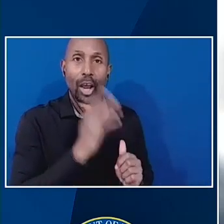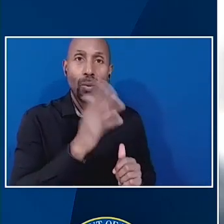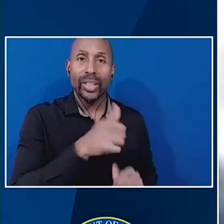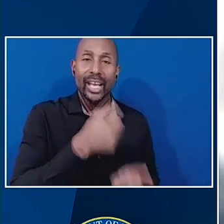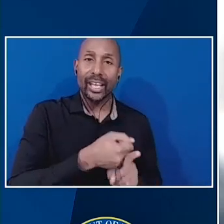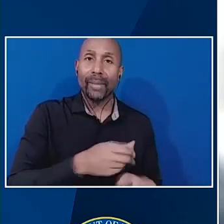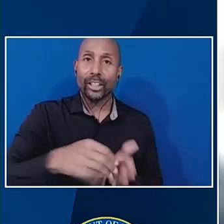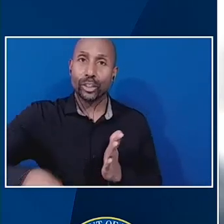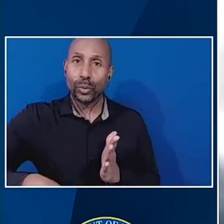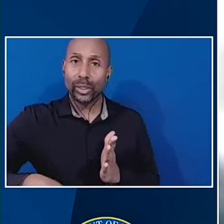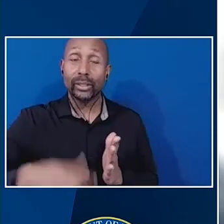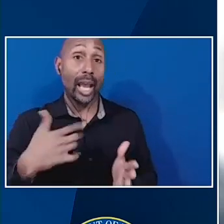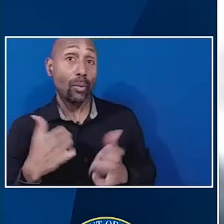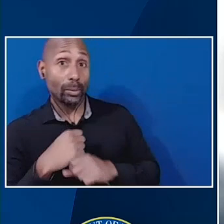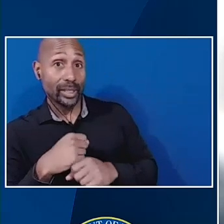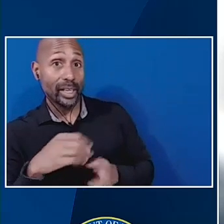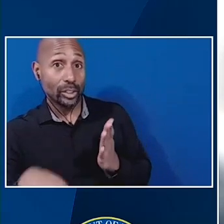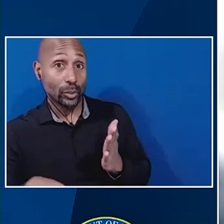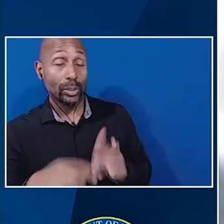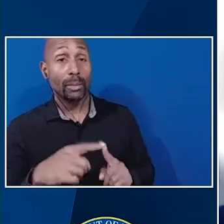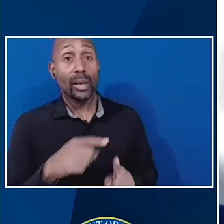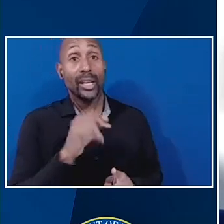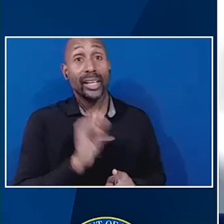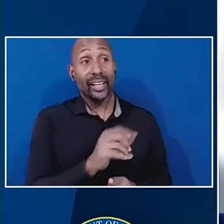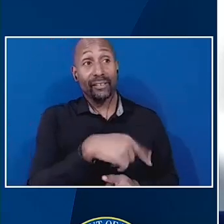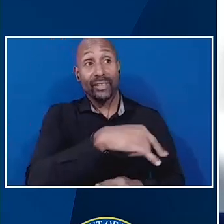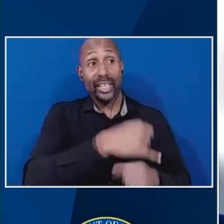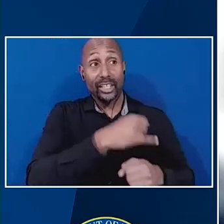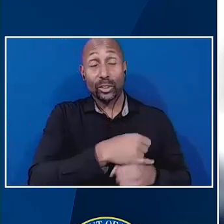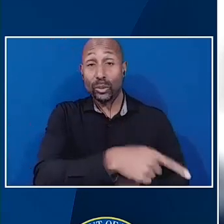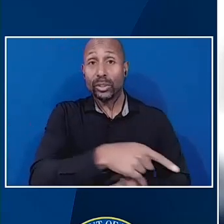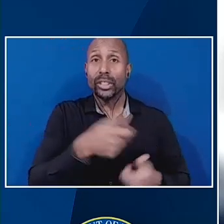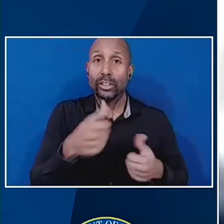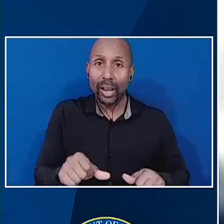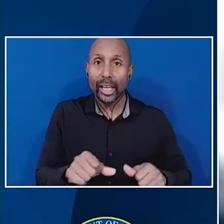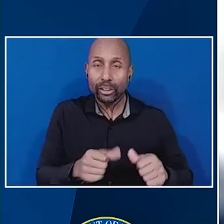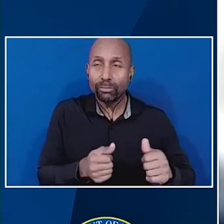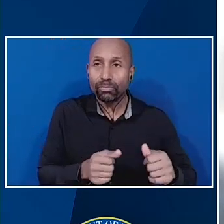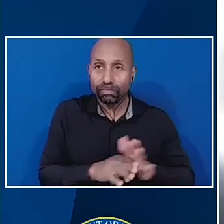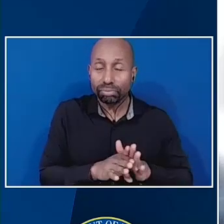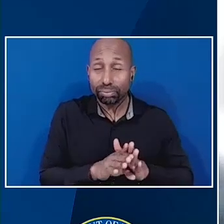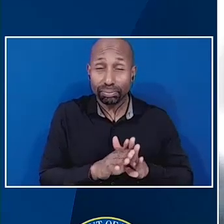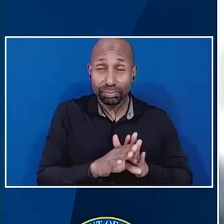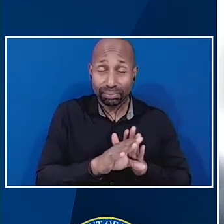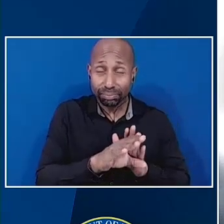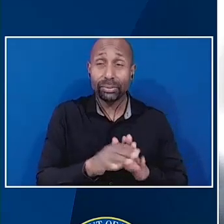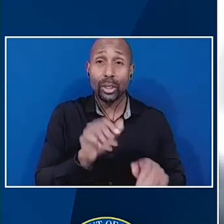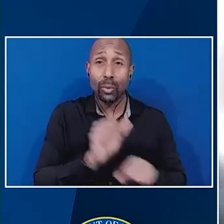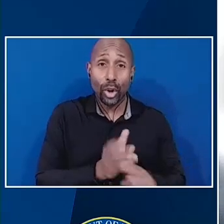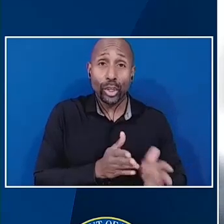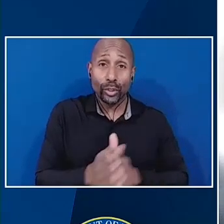working through their financial issues, doing the right thing to get back on the right track and serving students well